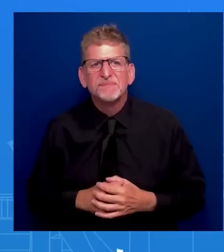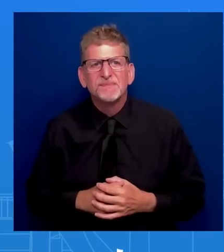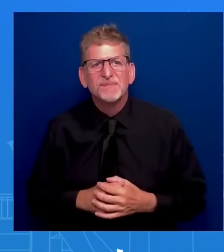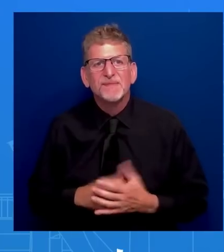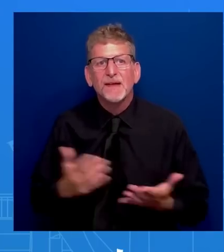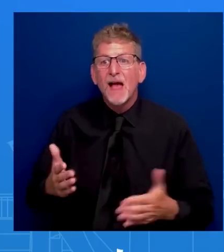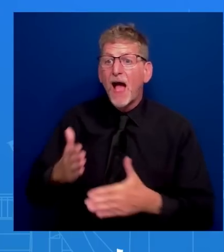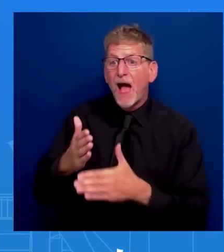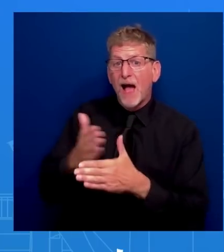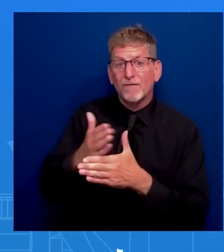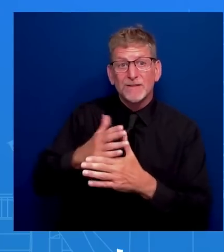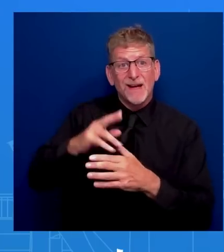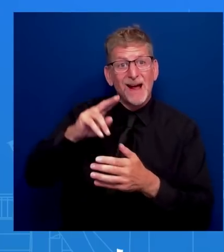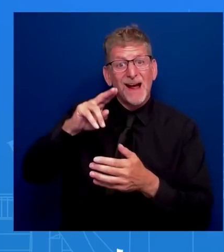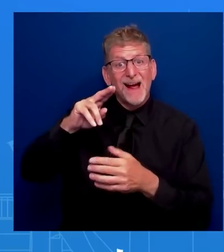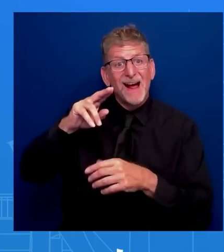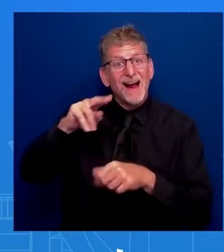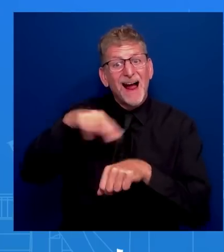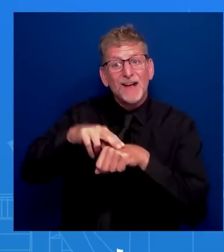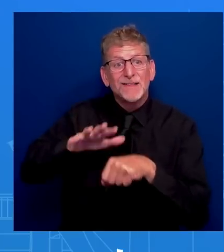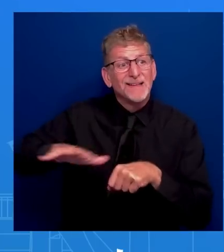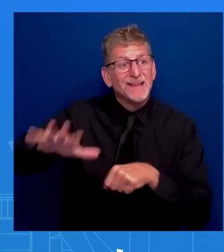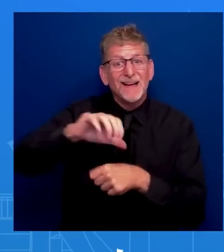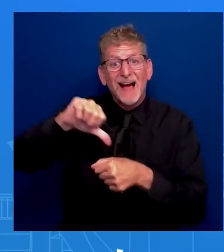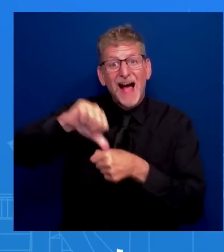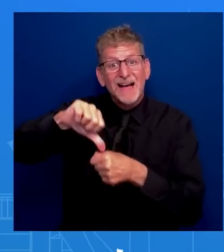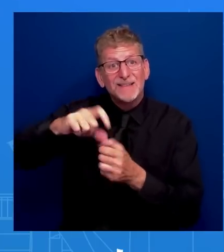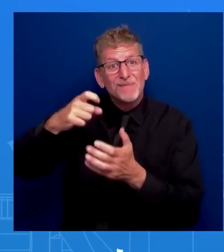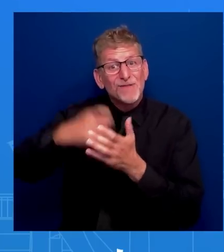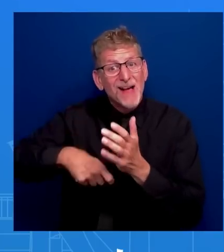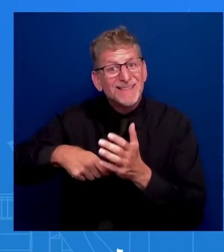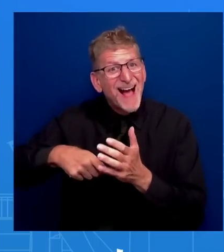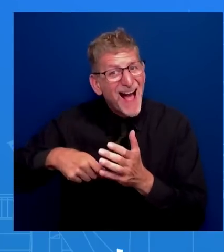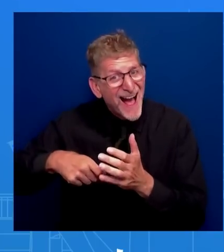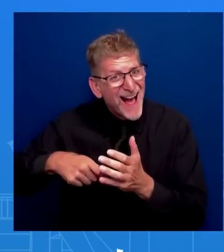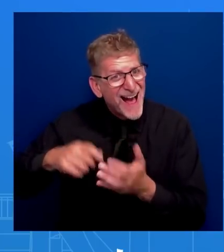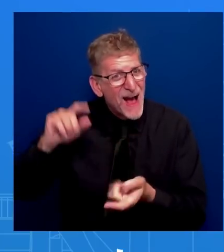dropped below $4 per gallon according to a leading market analyst.